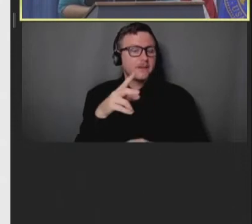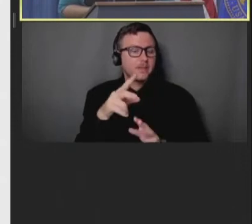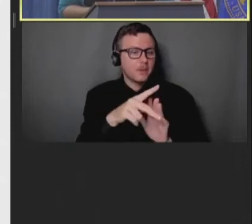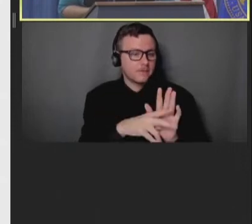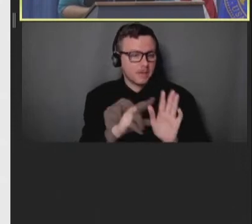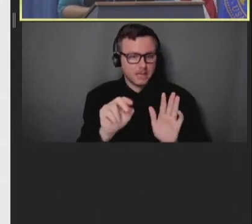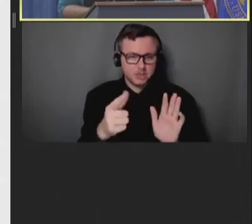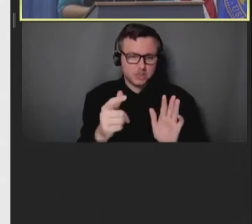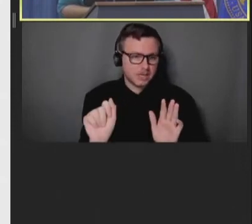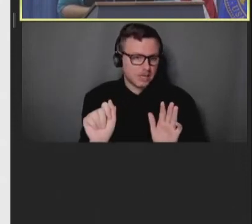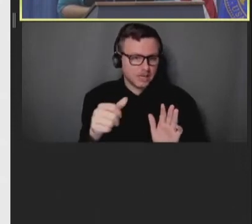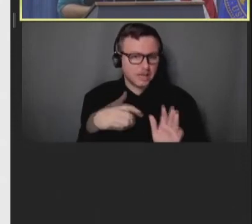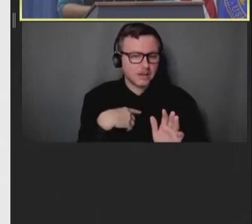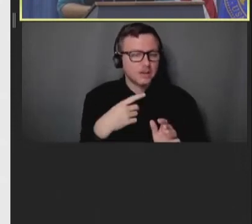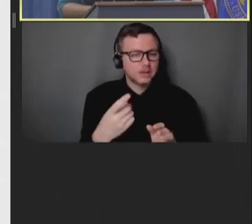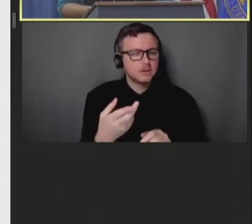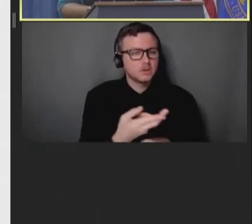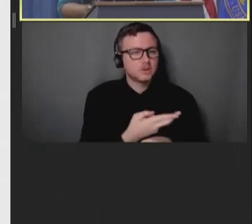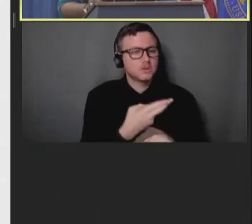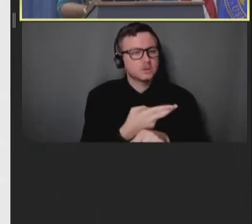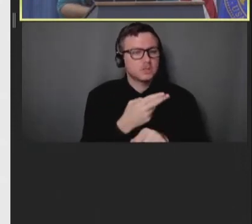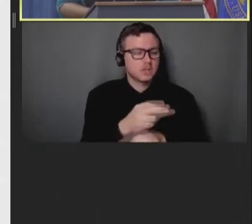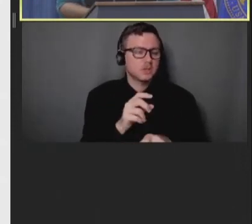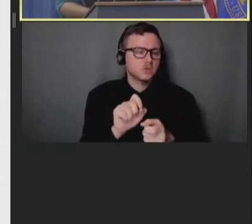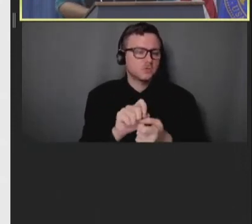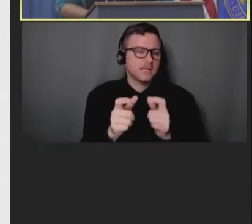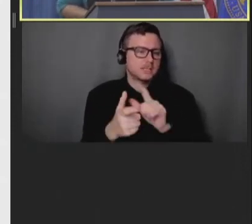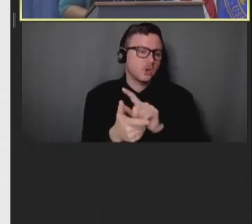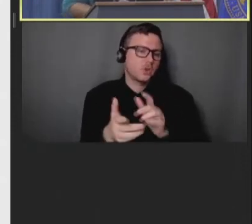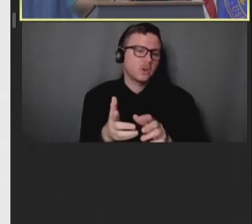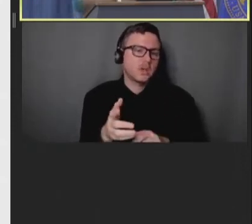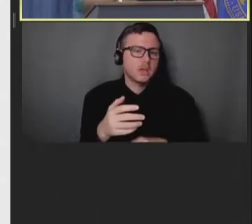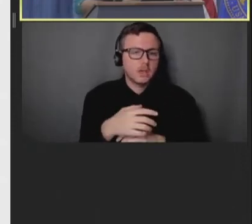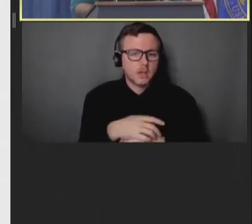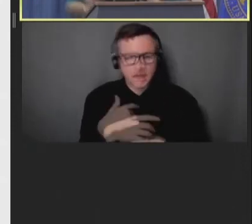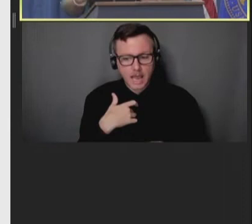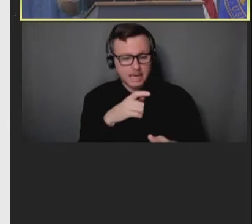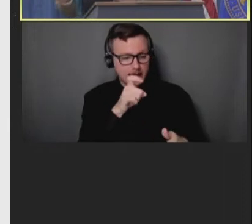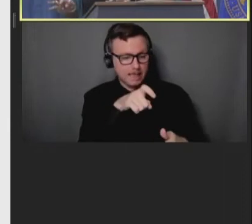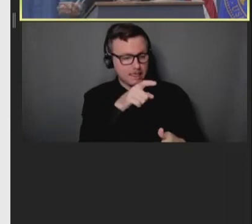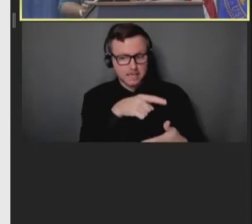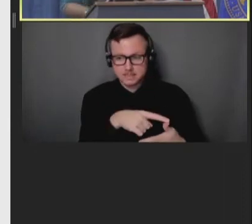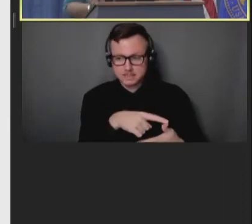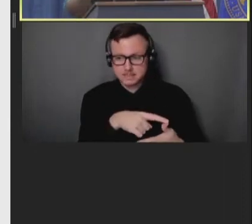we use what I like to call translators. So, I say I need this, and then it happens. And